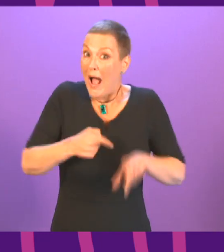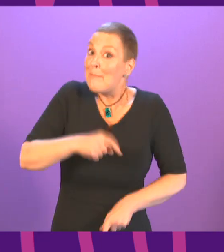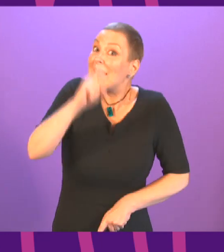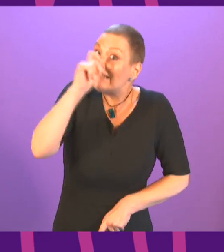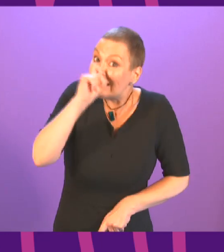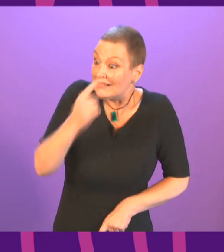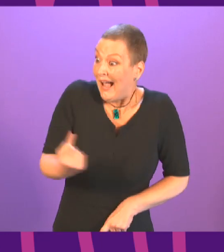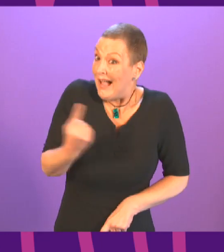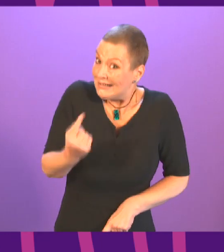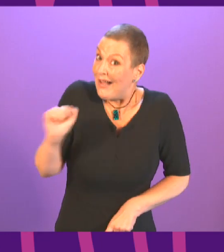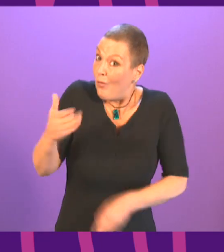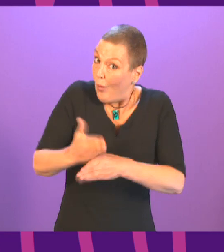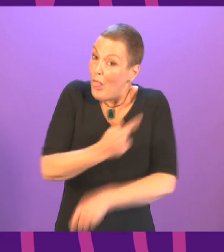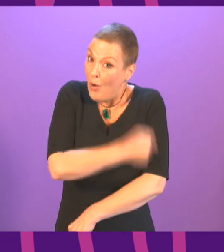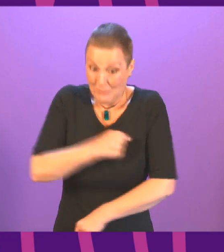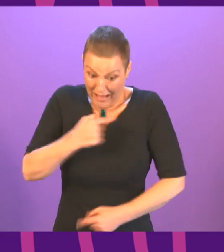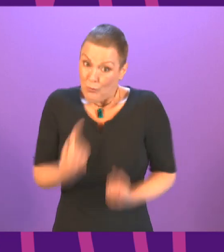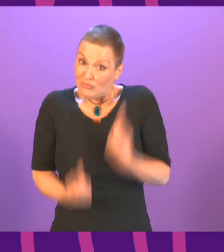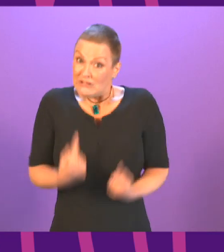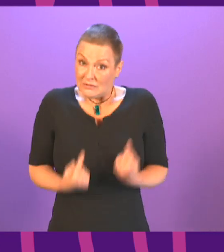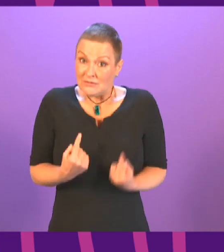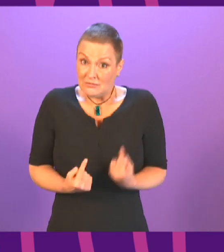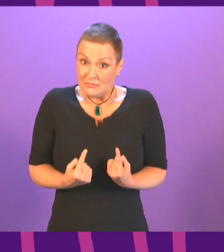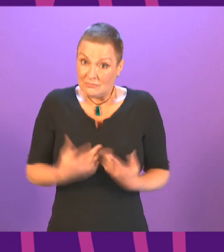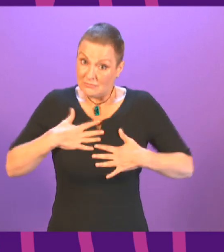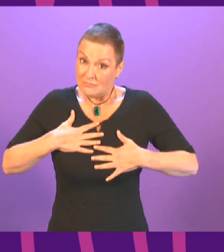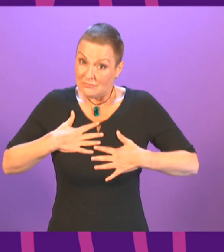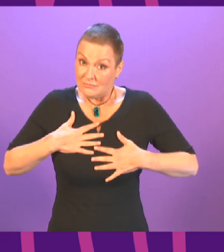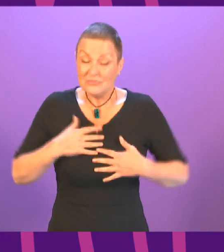as the sister of somebody in that position, I worry deeply about it. I take very seriously